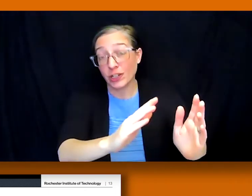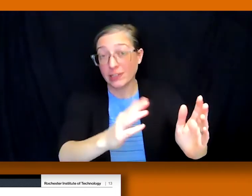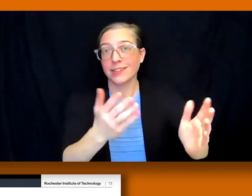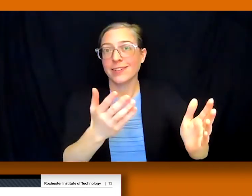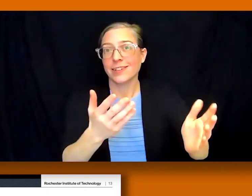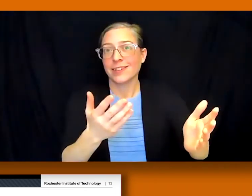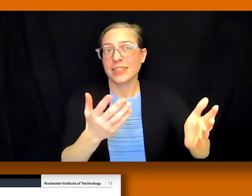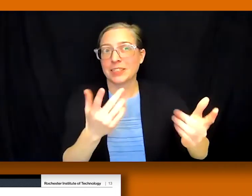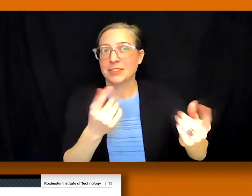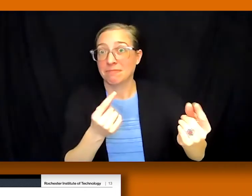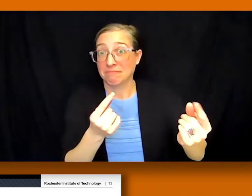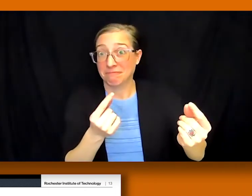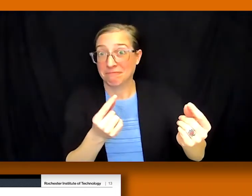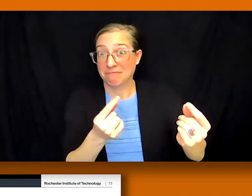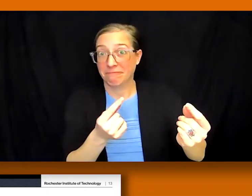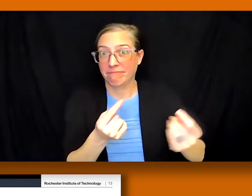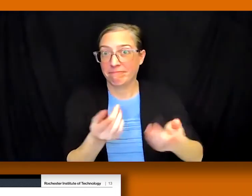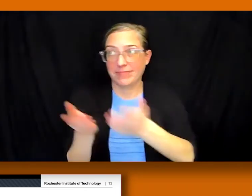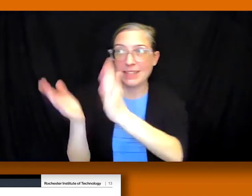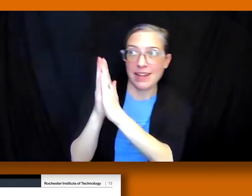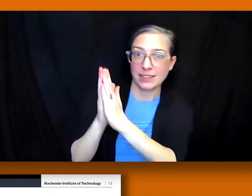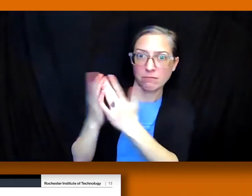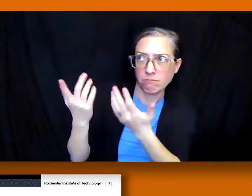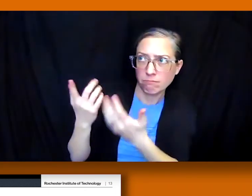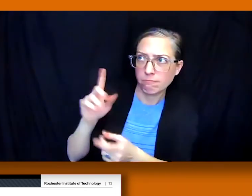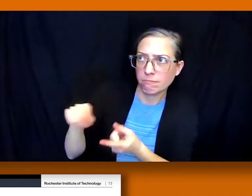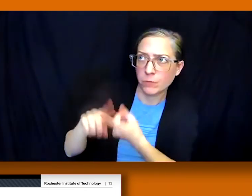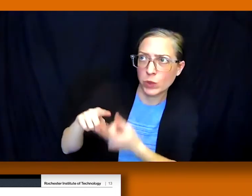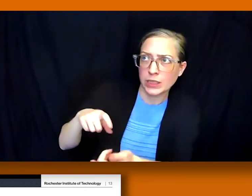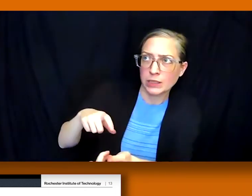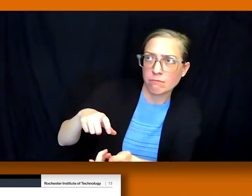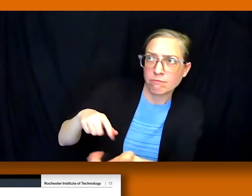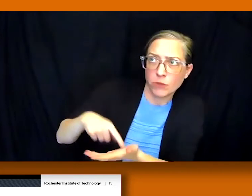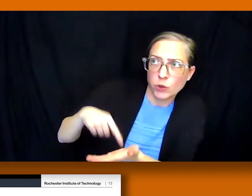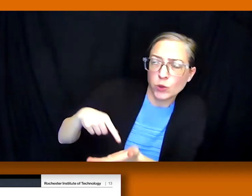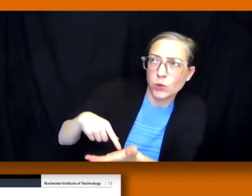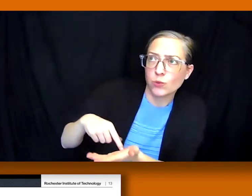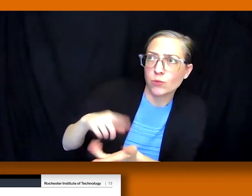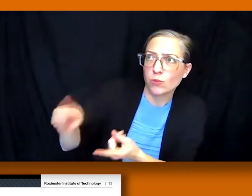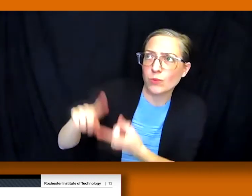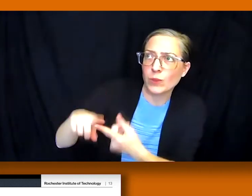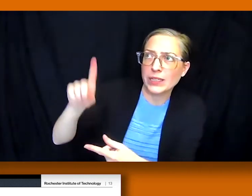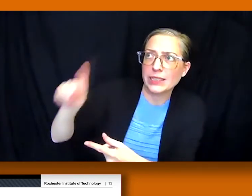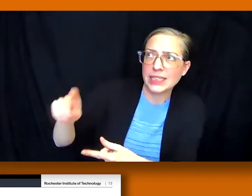when they will need all the required info by, um, and what documents,